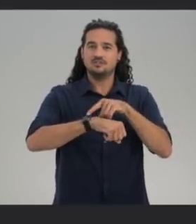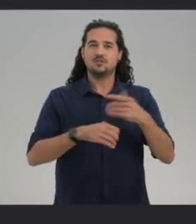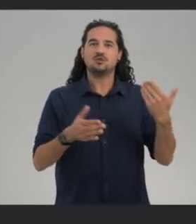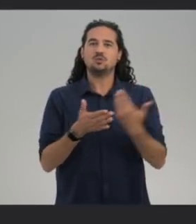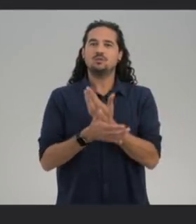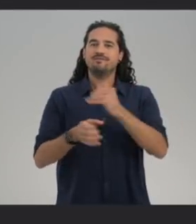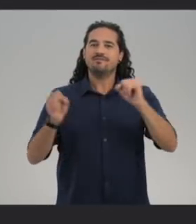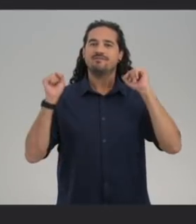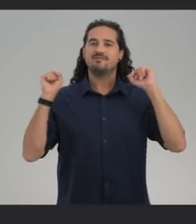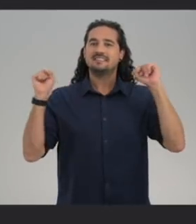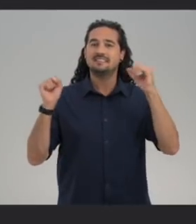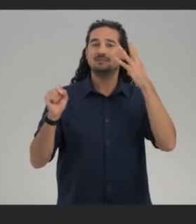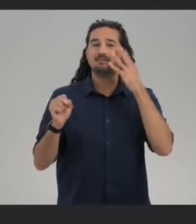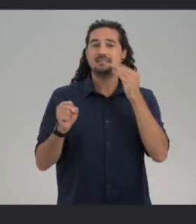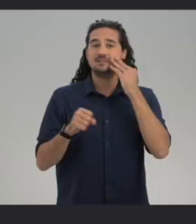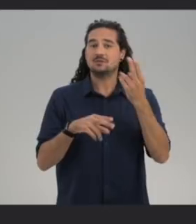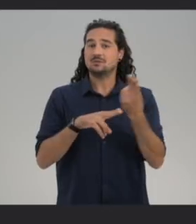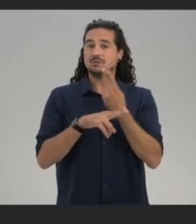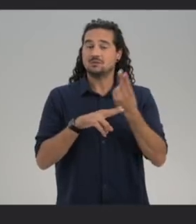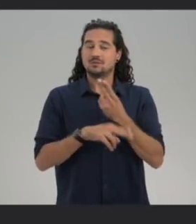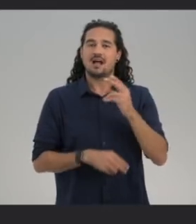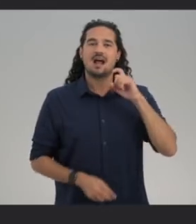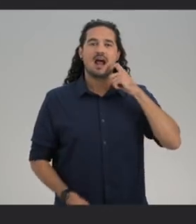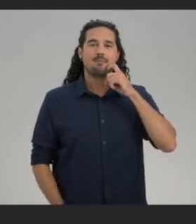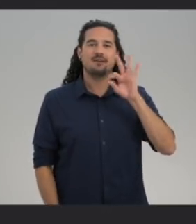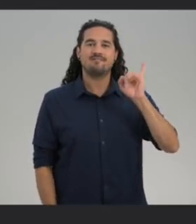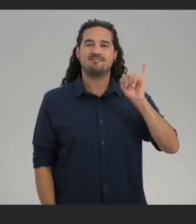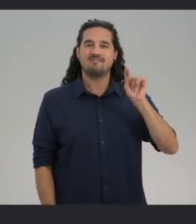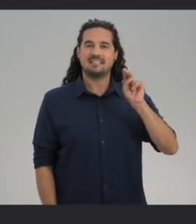An entirely new fitness experience with Apple Fitness+.